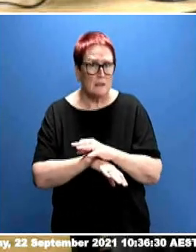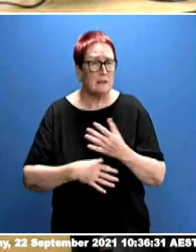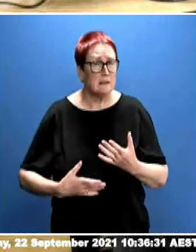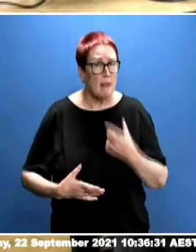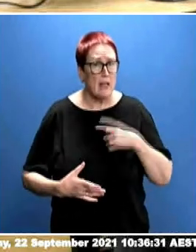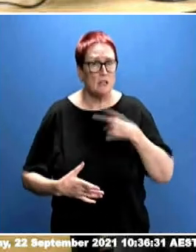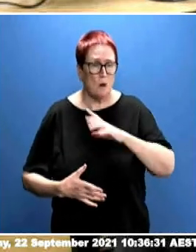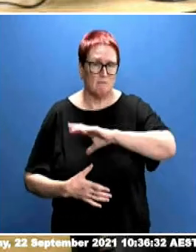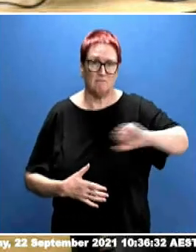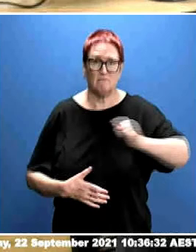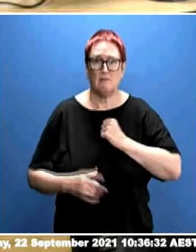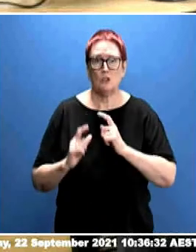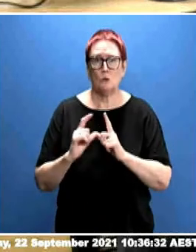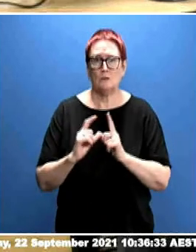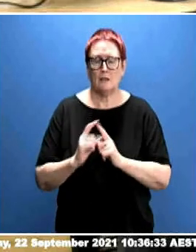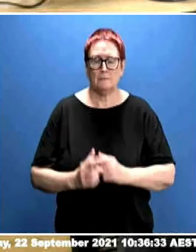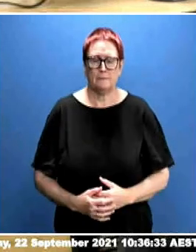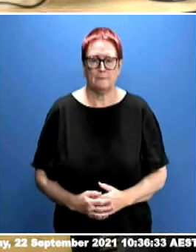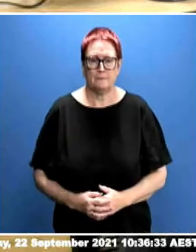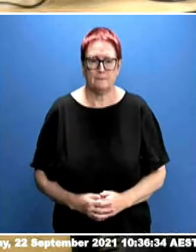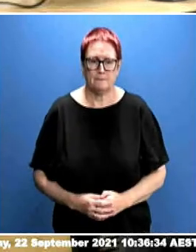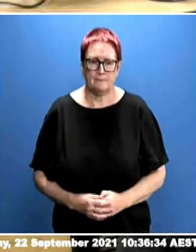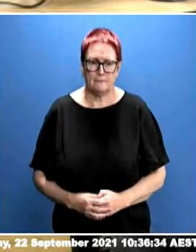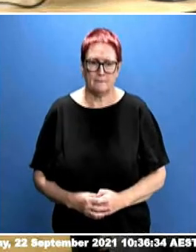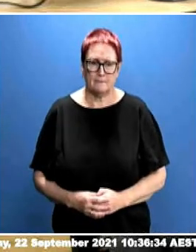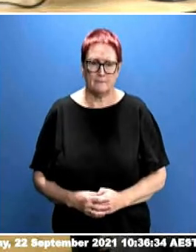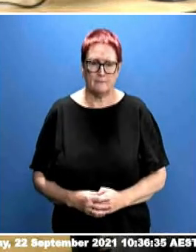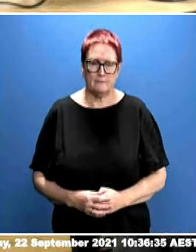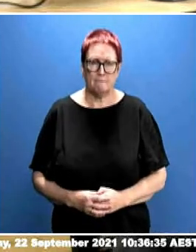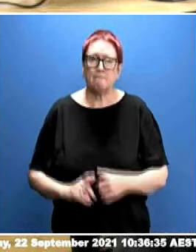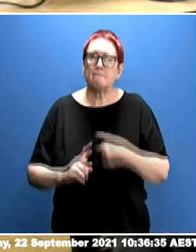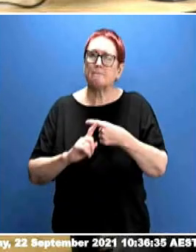Now, at the time there were also a few concerns that the Department